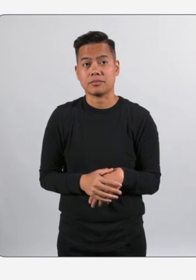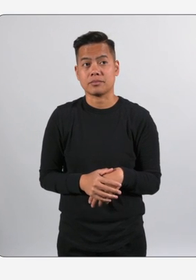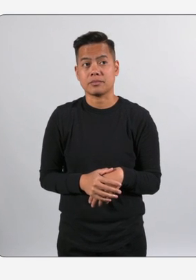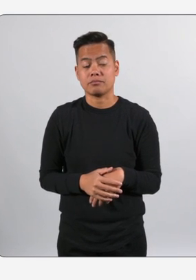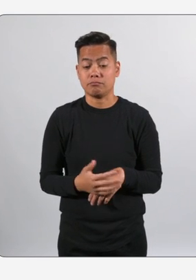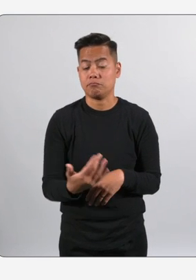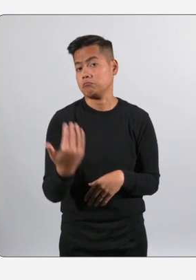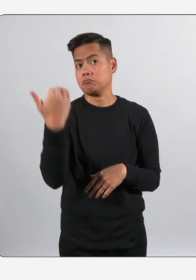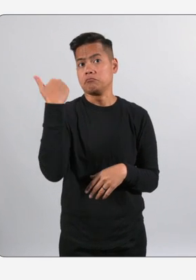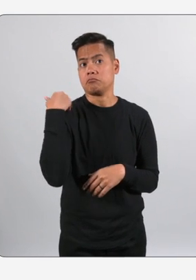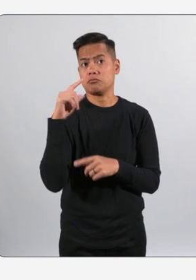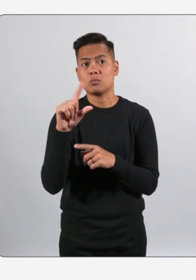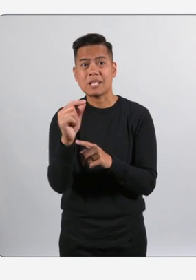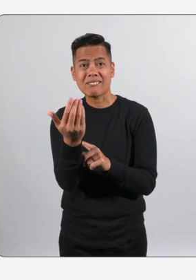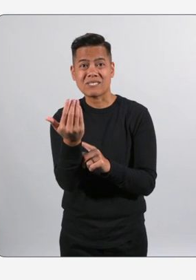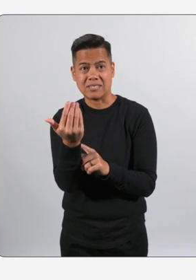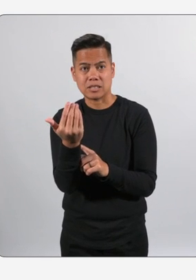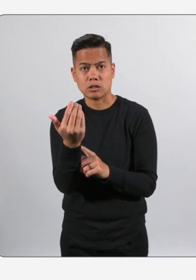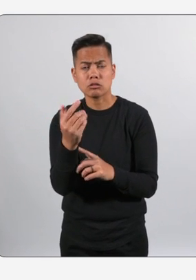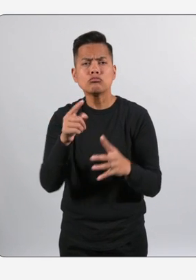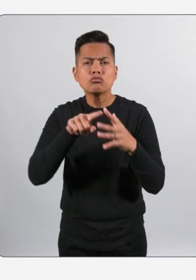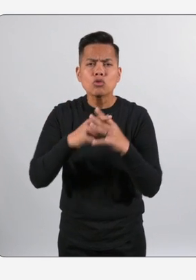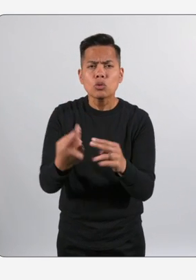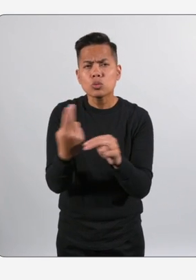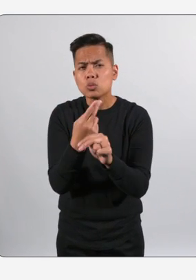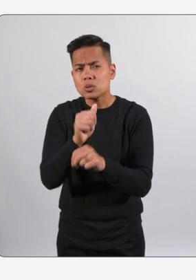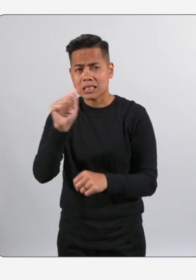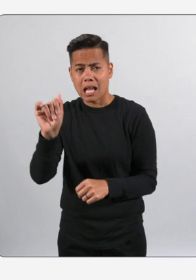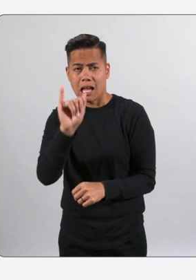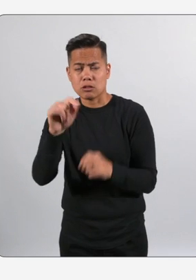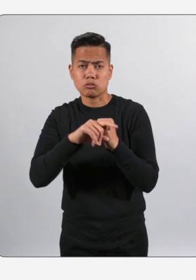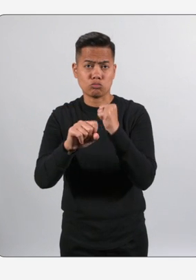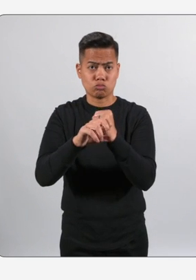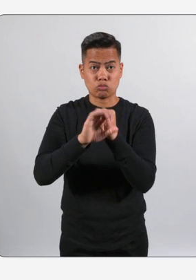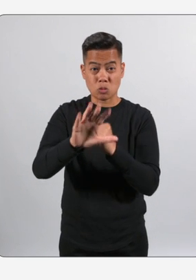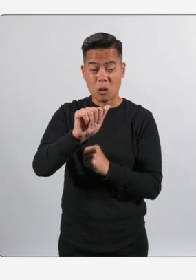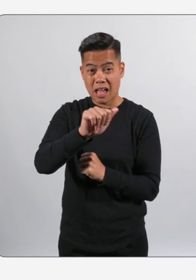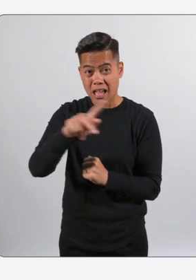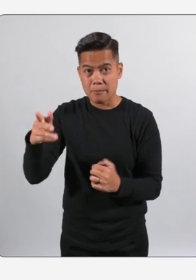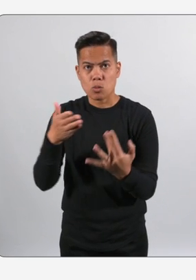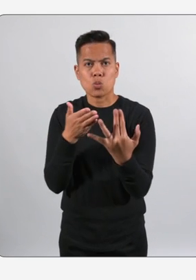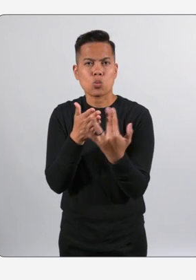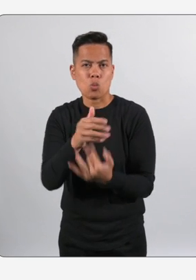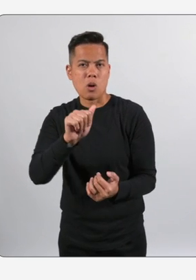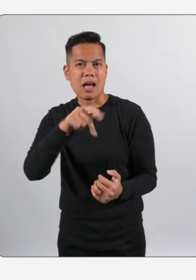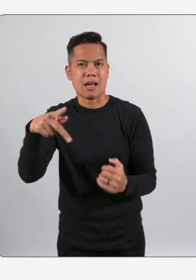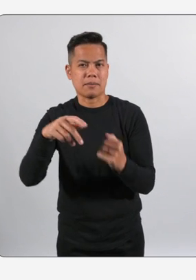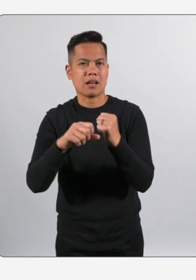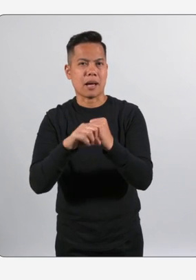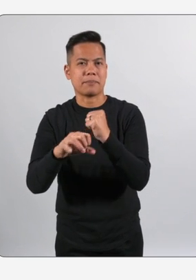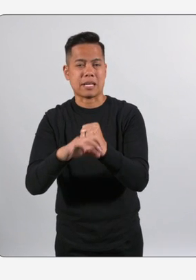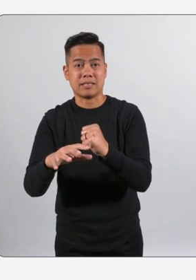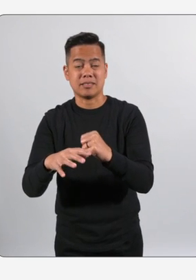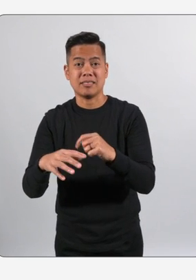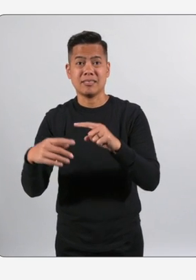Back in 2015 you started using AI to promote your apps through our App campaigns. And since then you have